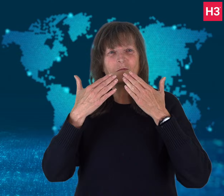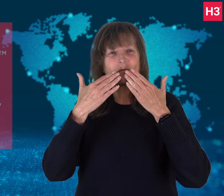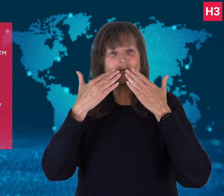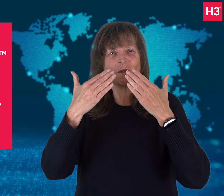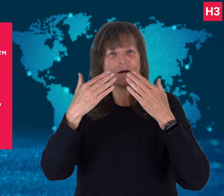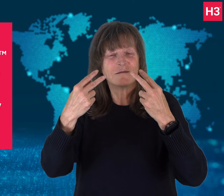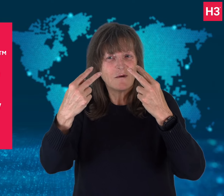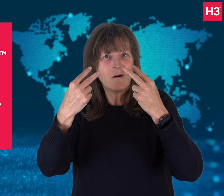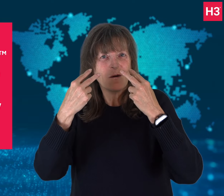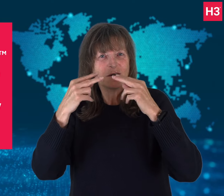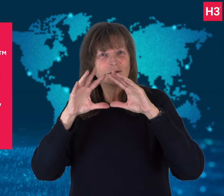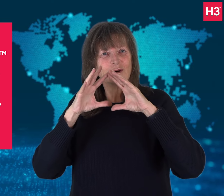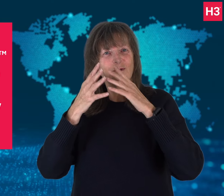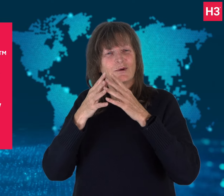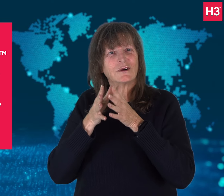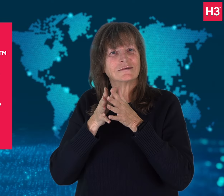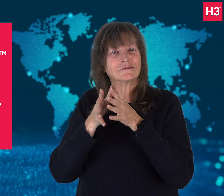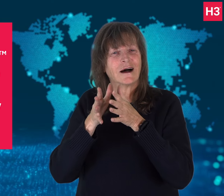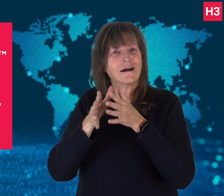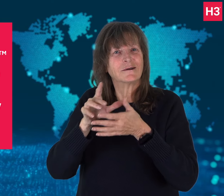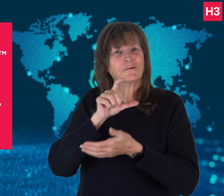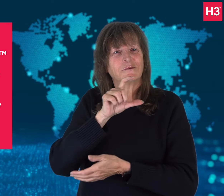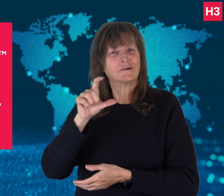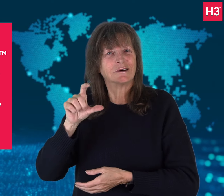Thank you for watching WorldSign Week.